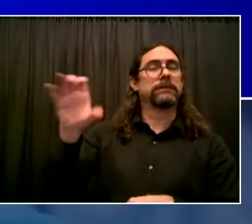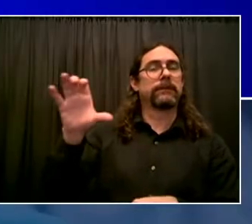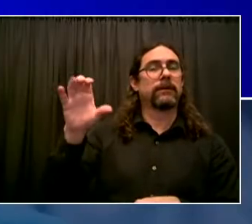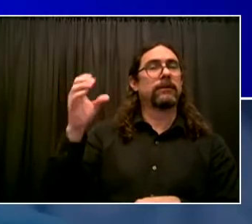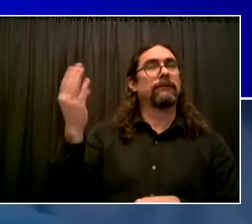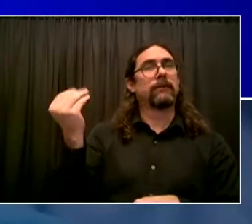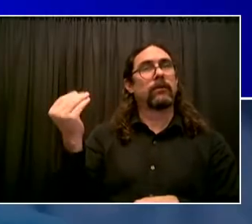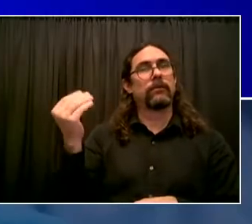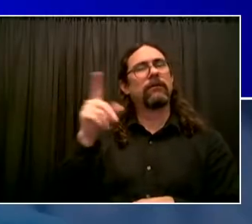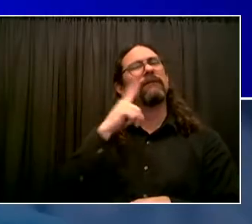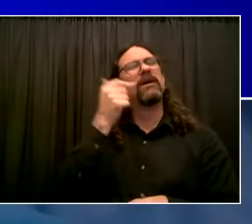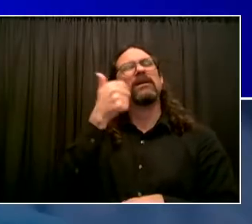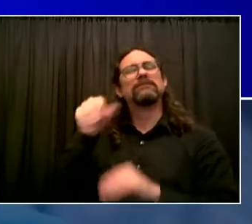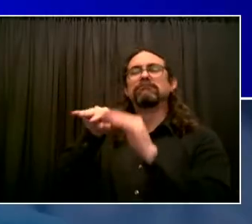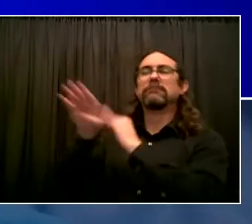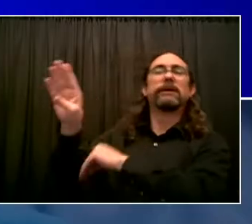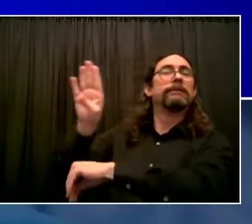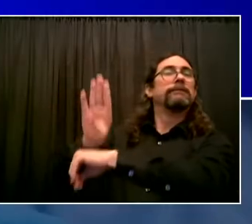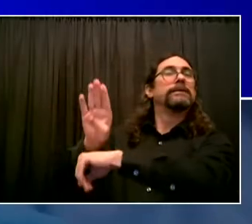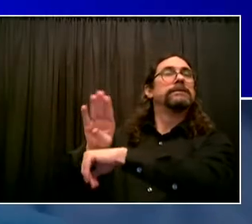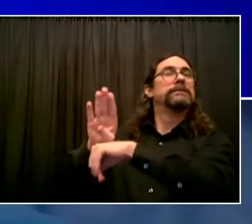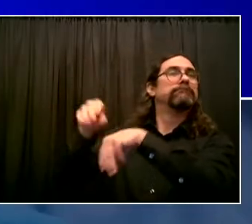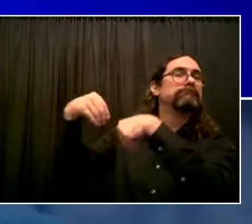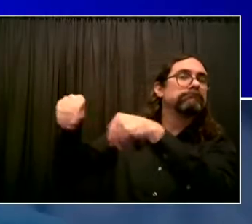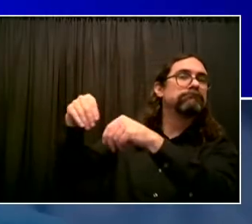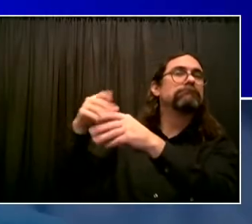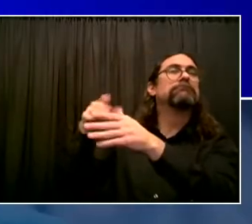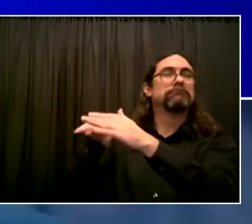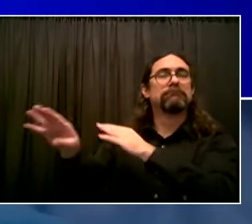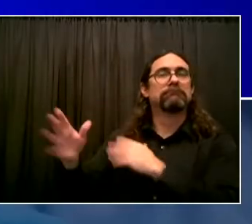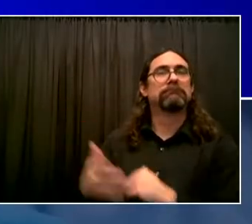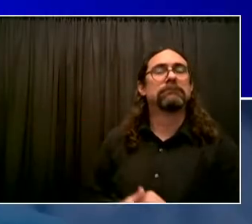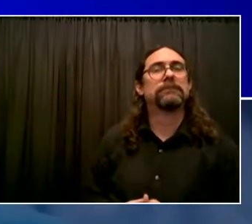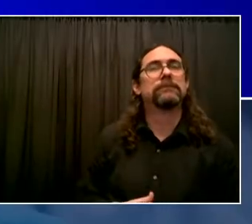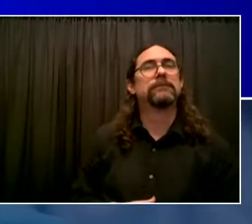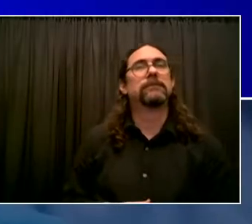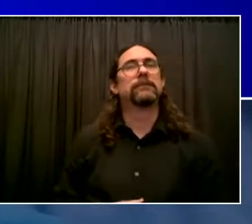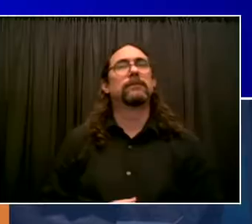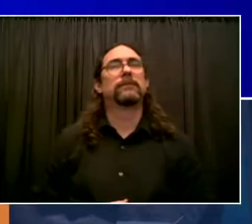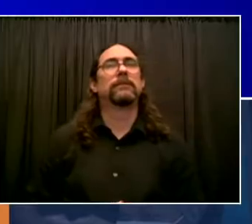CONTINUE TO PARTICIPATE INDOOR DINING AND ENTERTAINMENT,